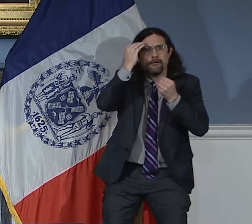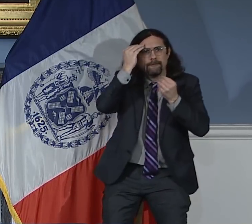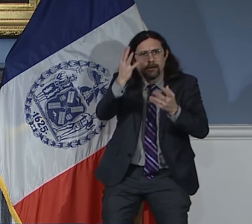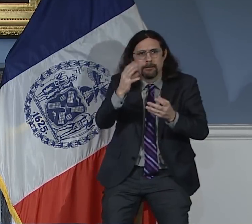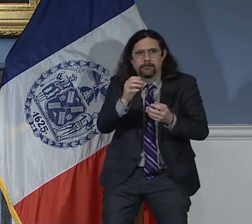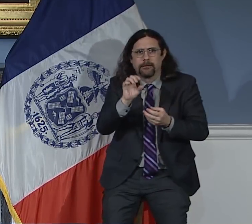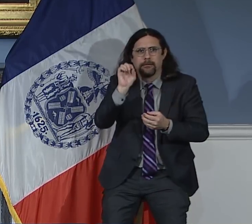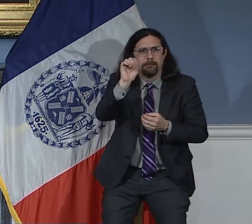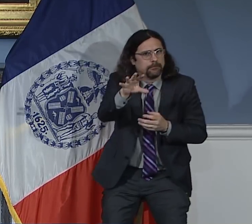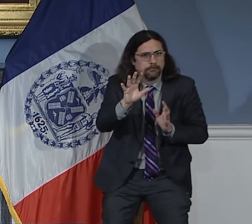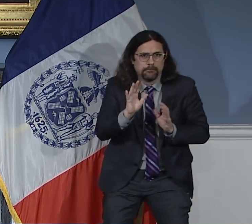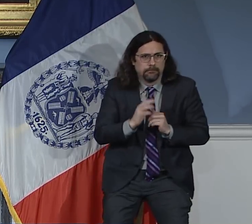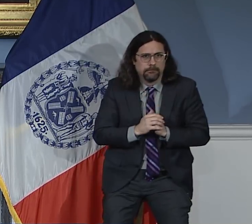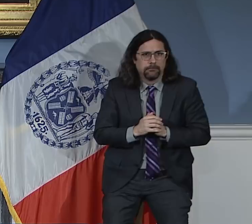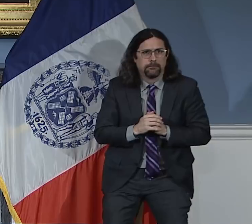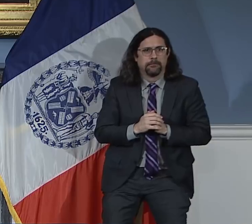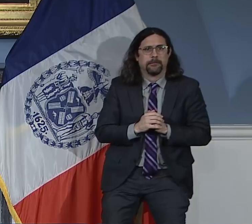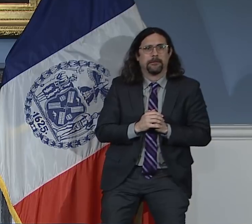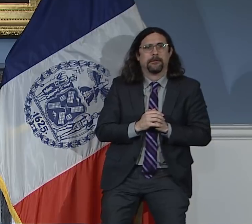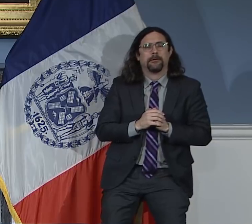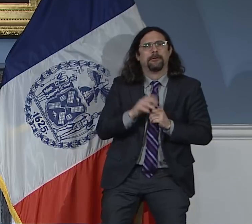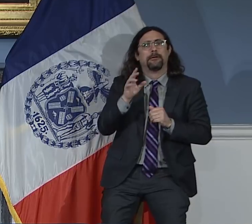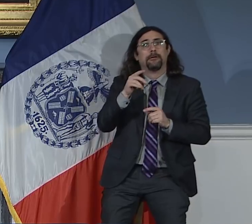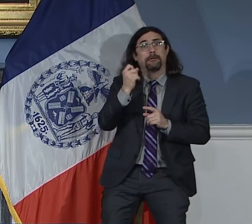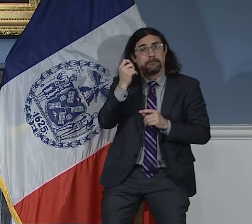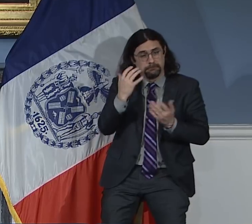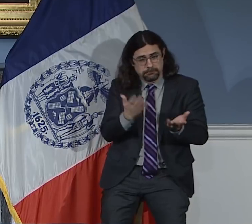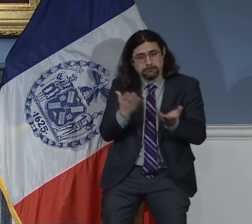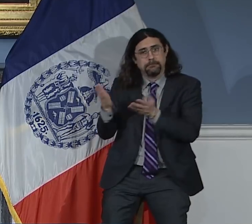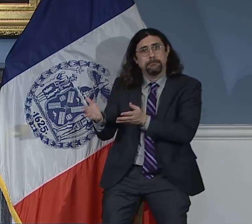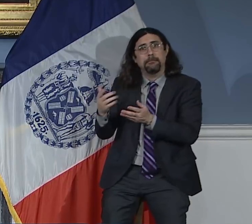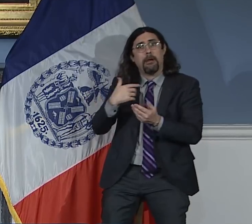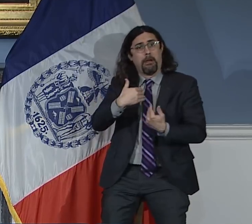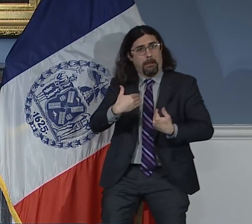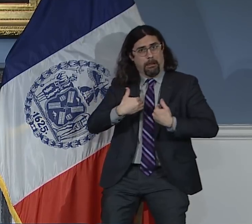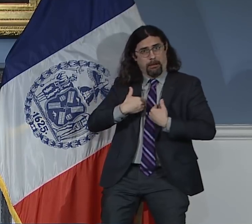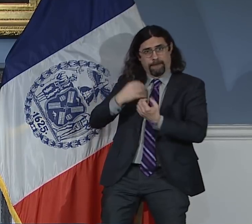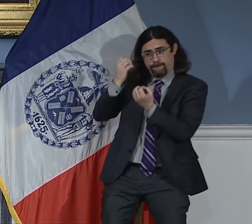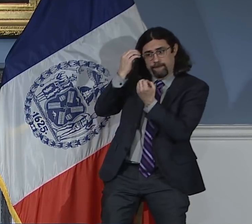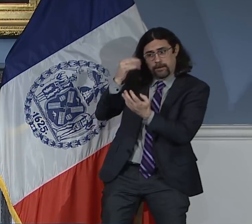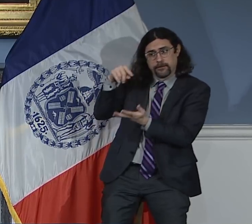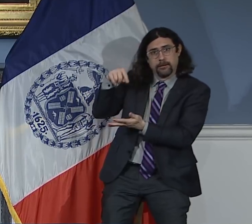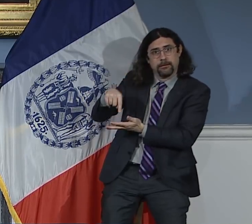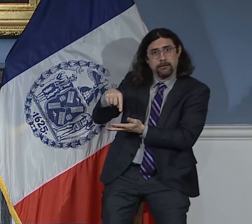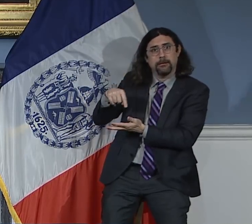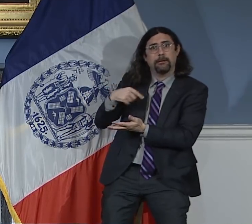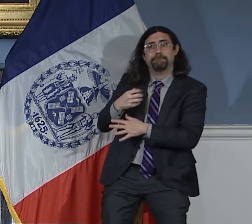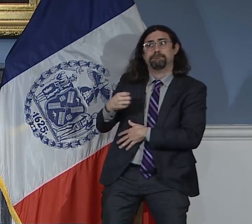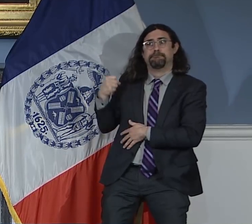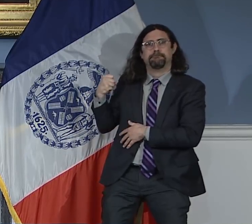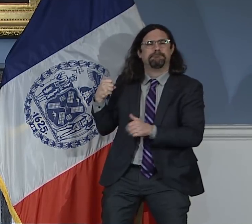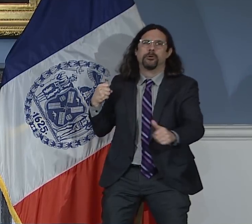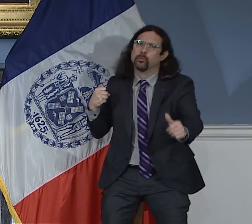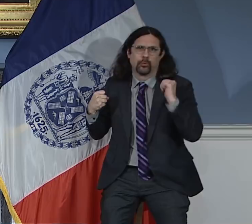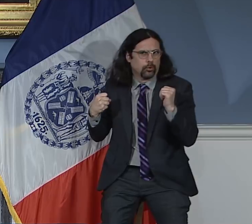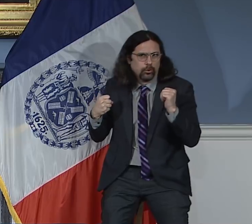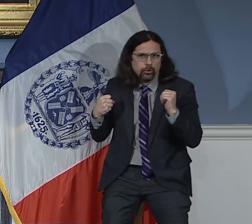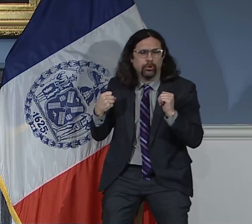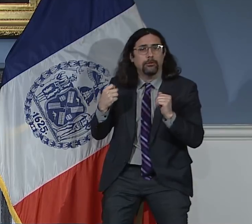NOT CERTAIN. IT WOULD BE A MISTAKE TO HOLD BACK THINGS THAT YOU NEED T KON OW AND IT CERTAINLY WOULD BE A MISTAKE TO SUGAR COAT THIS VER Y,